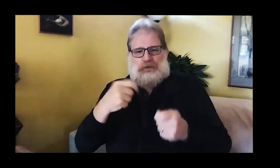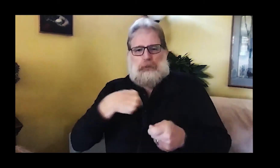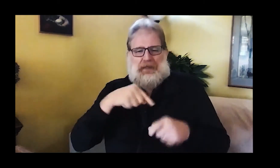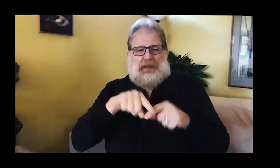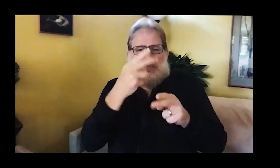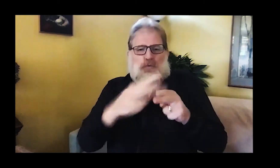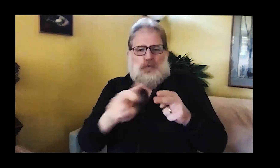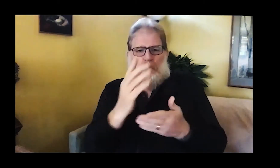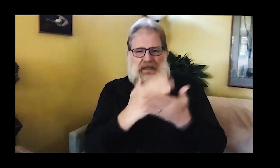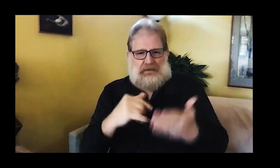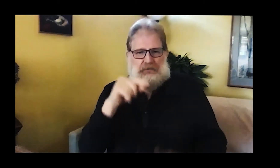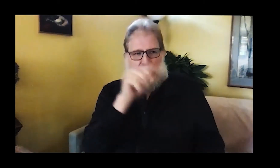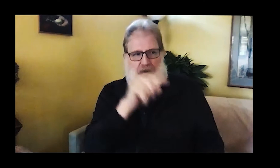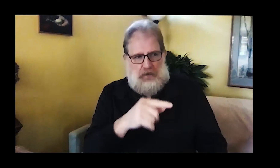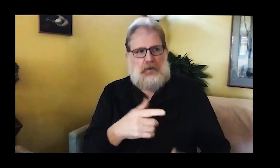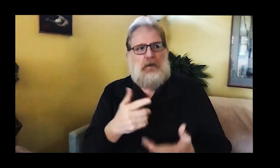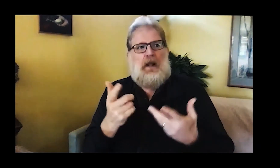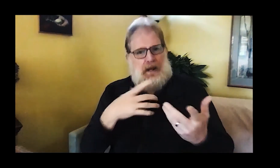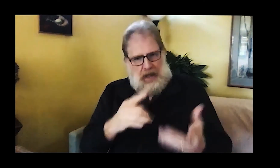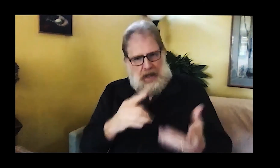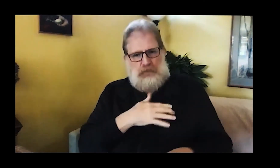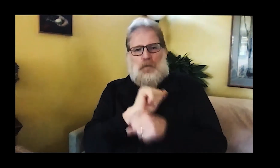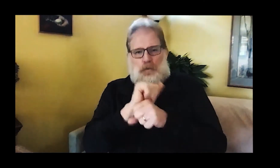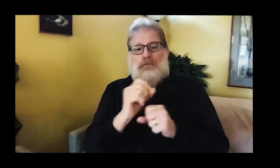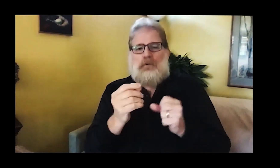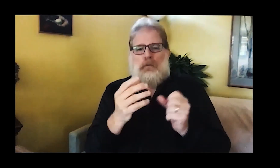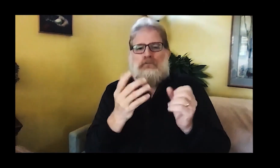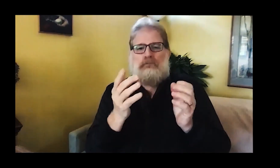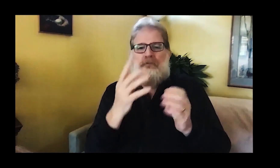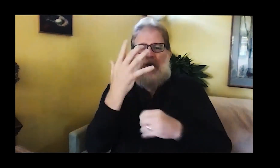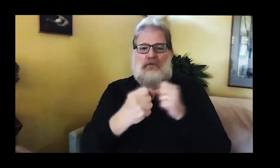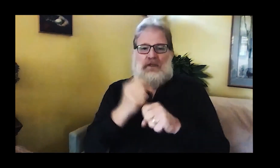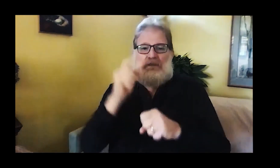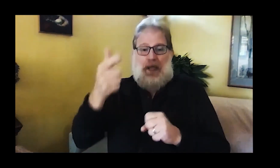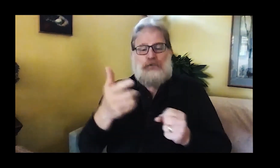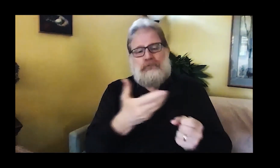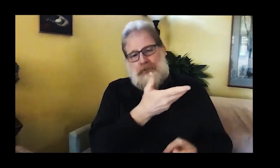me in some short scenes at NTD, and he liked my work and then five years later,